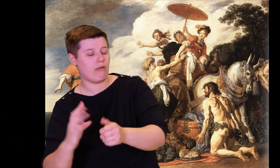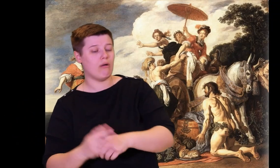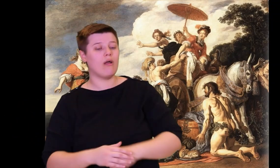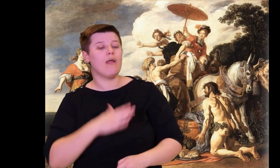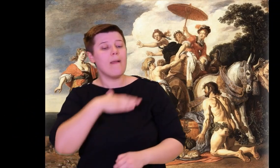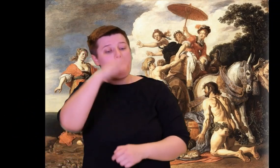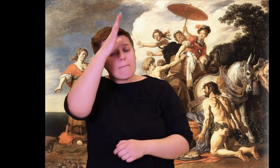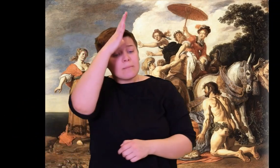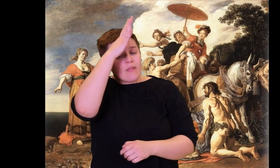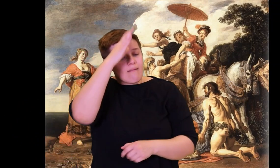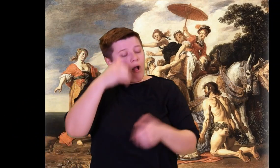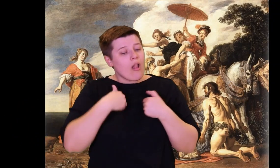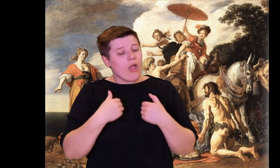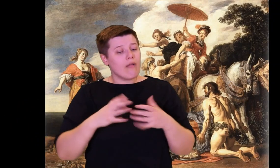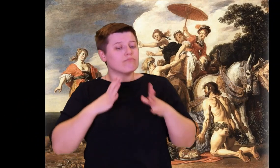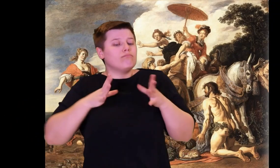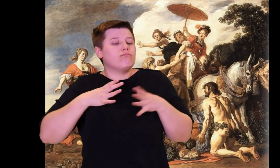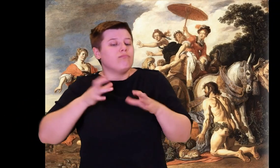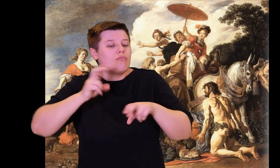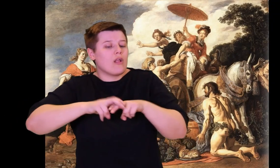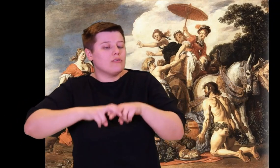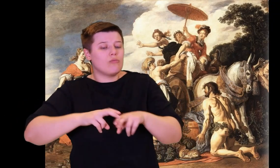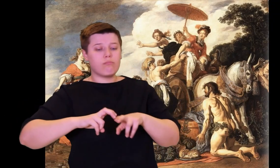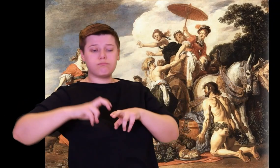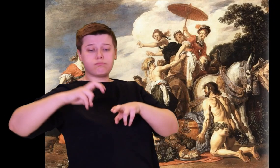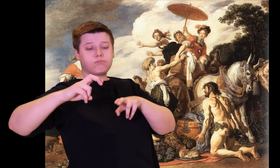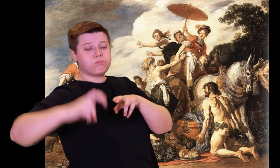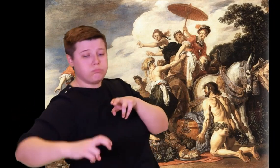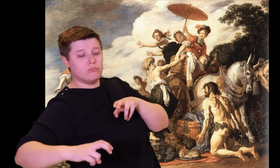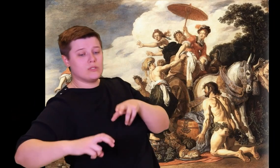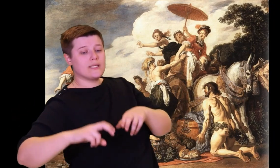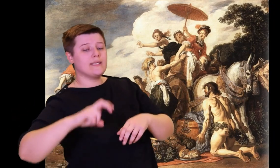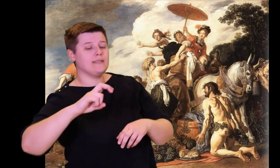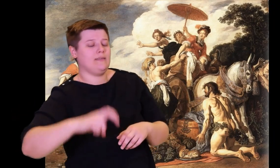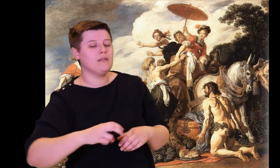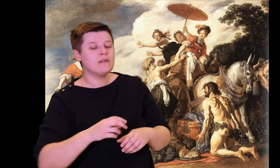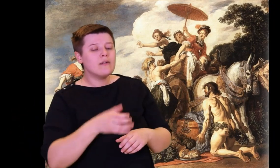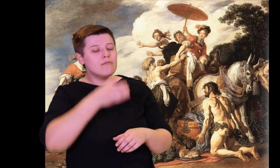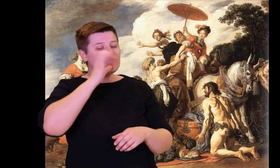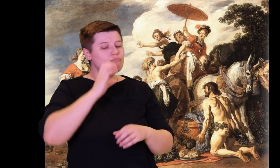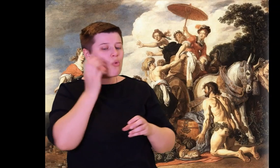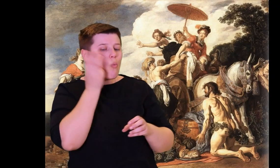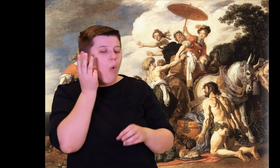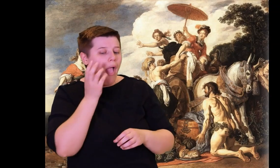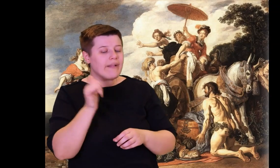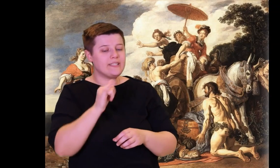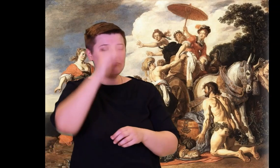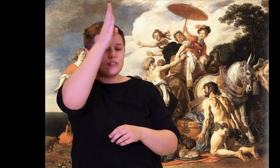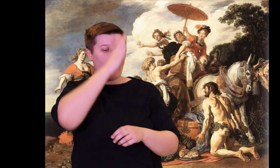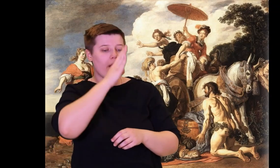Sit down there and wait until I reach my father’s house in town. But when you think I have arrived,